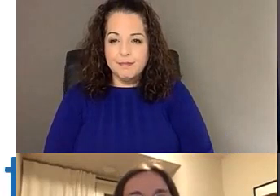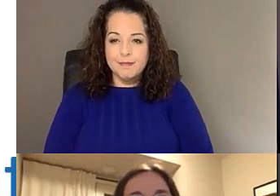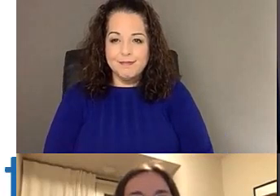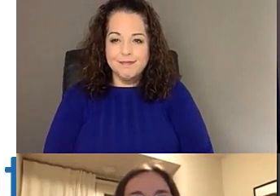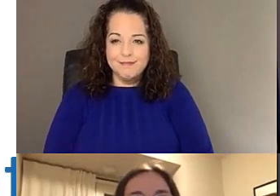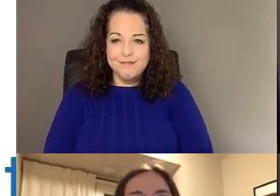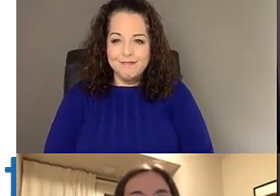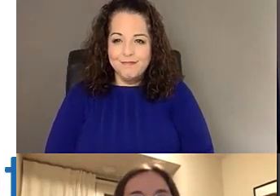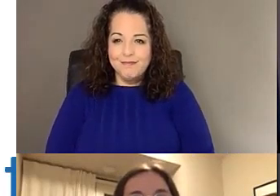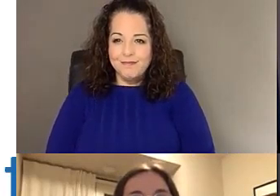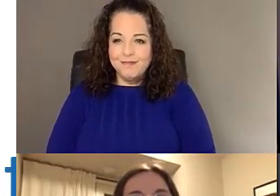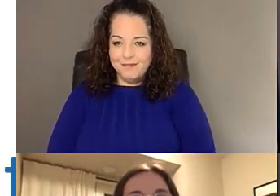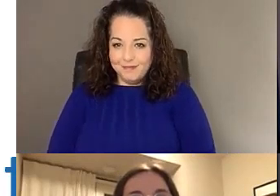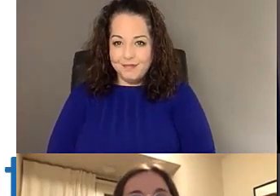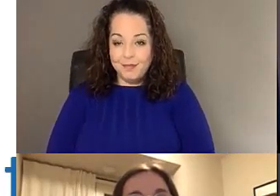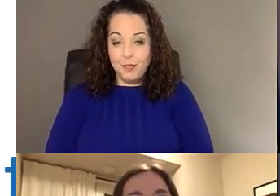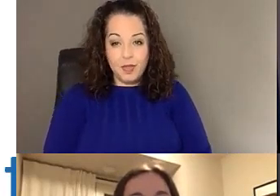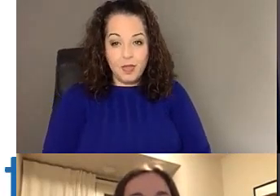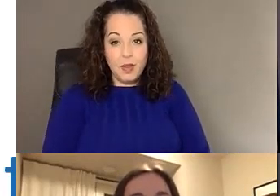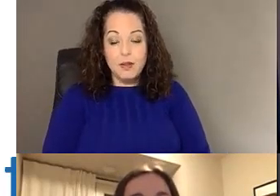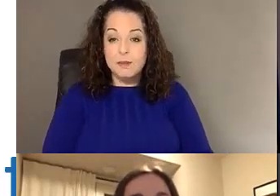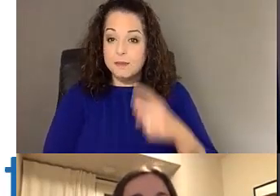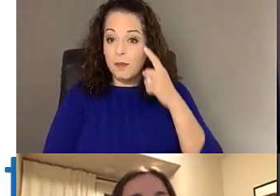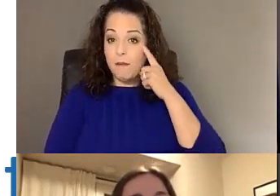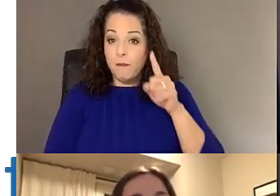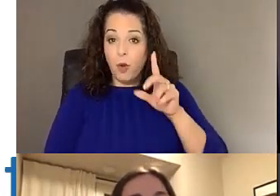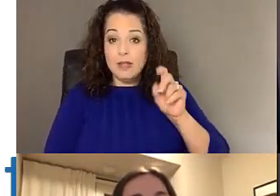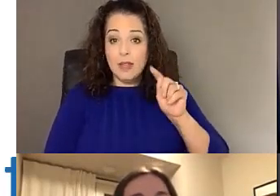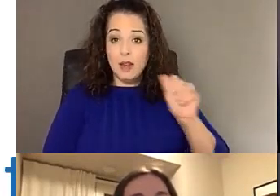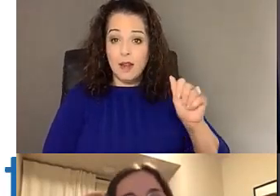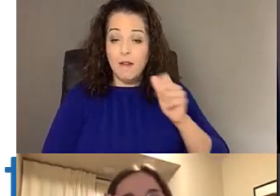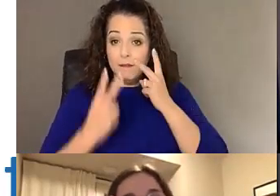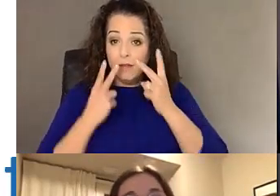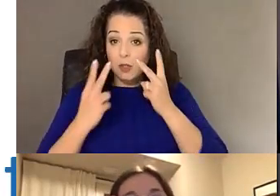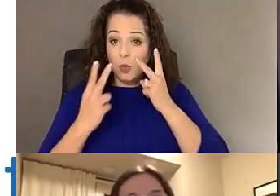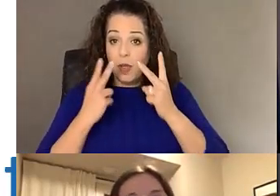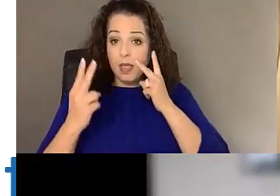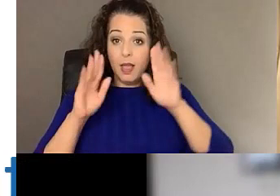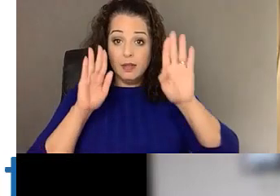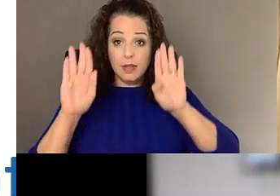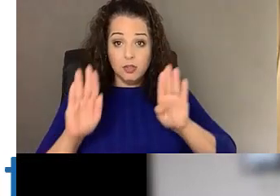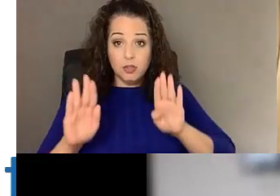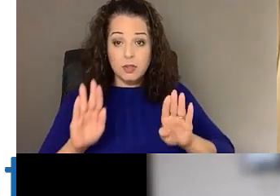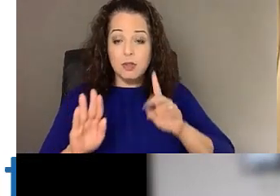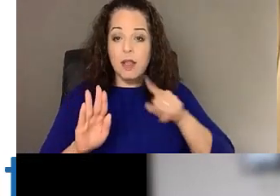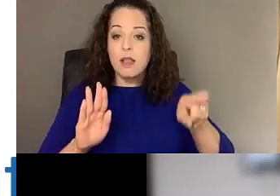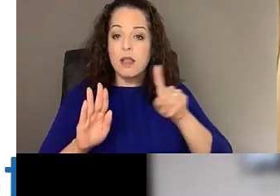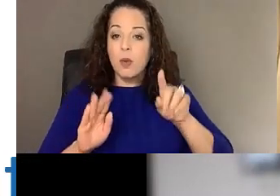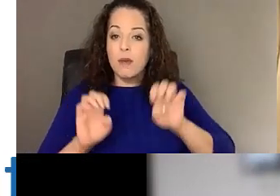And then for data visualizations, they were evaluated with respect to their effectiveness